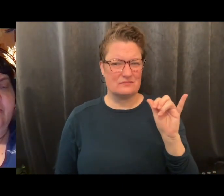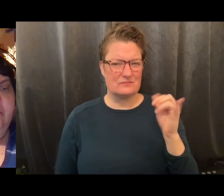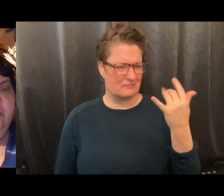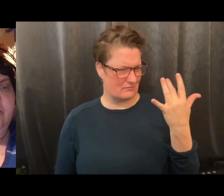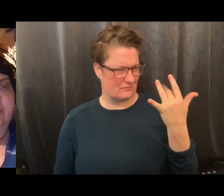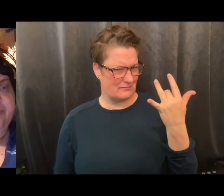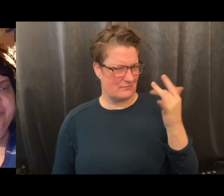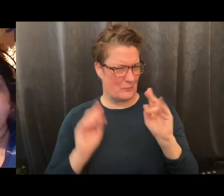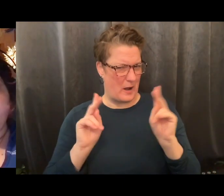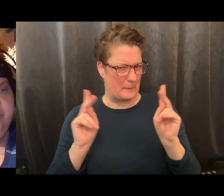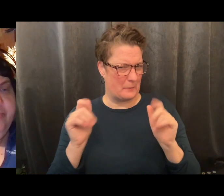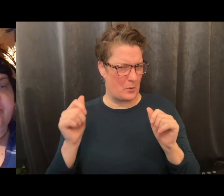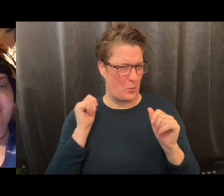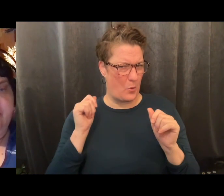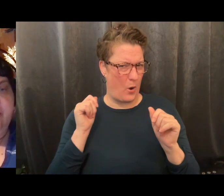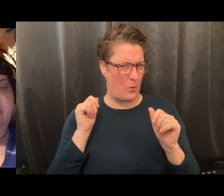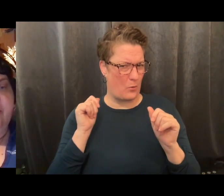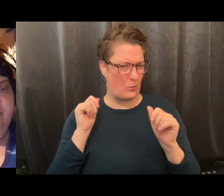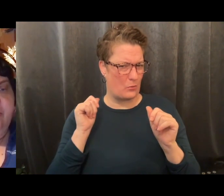What is the level of fear?